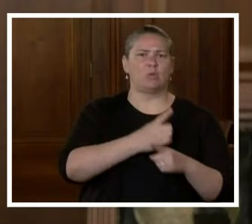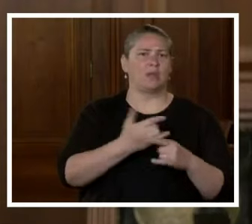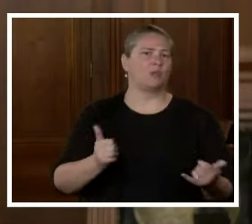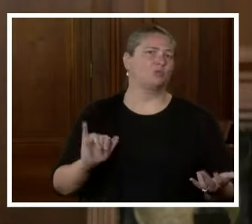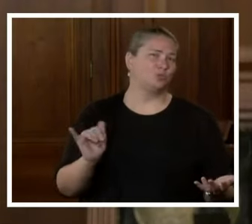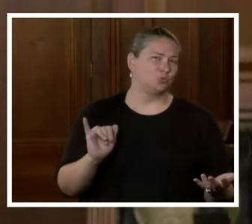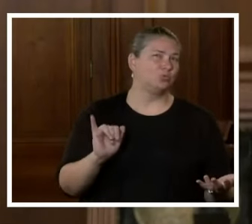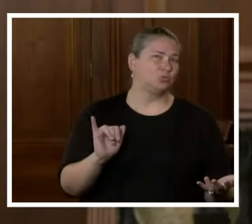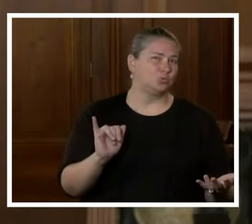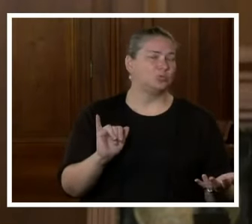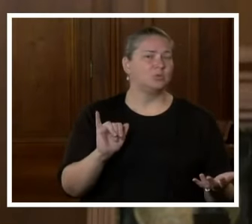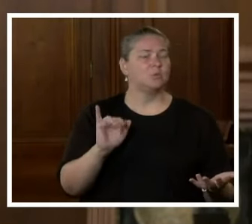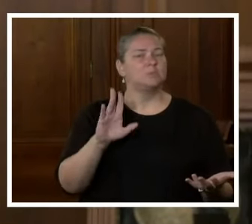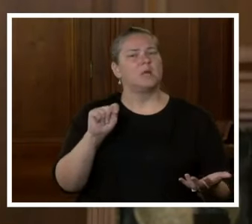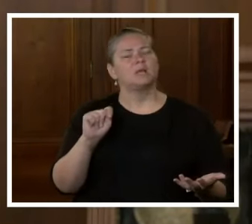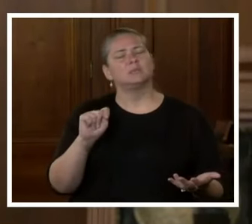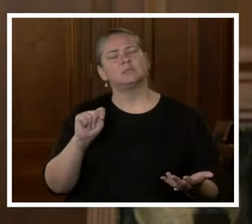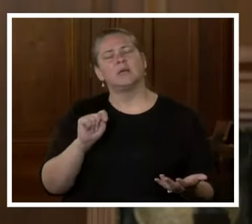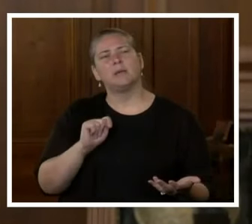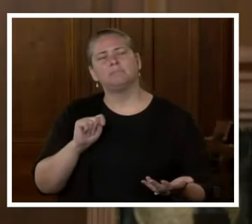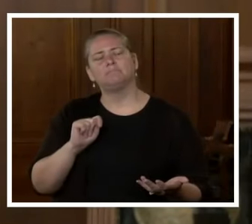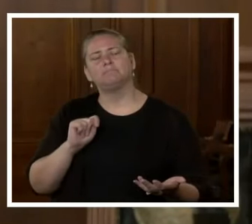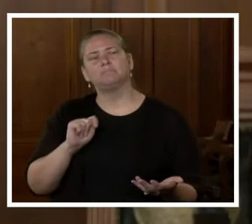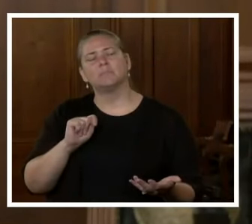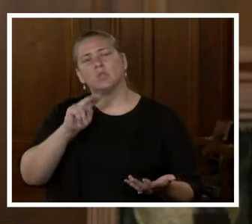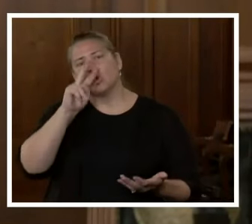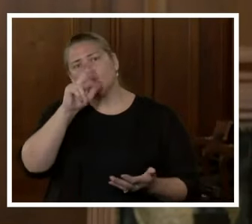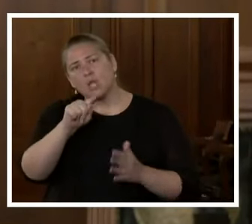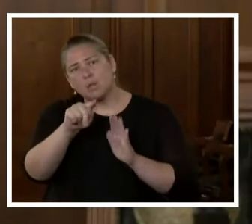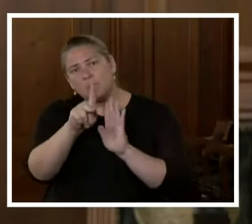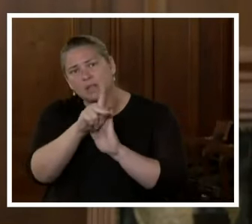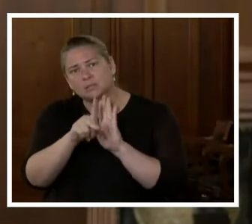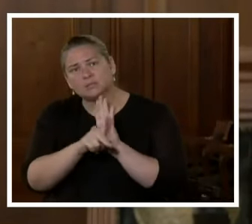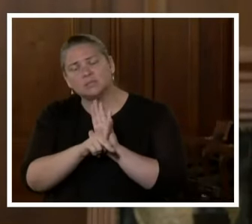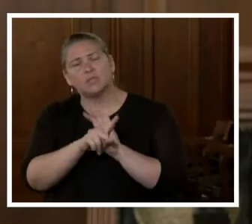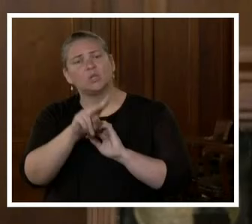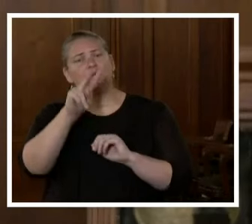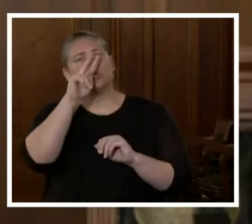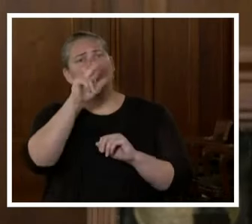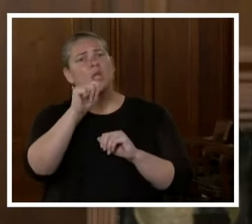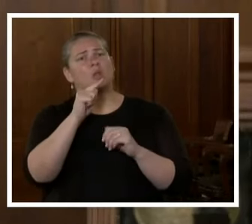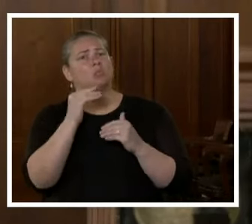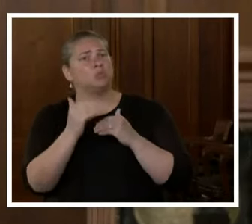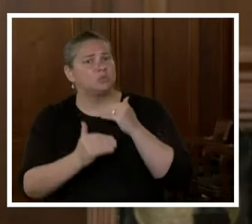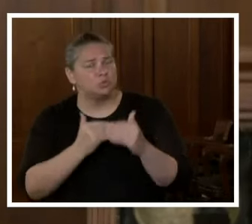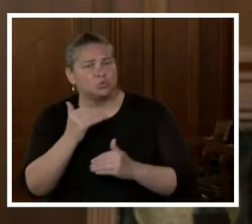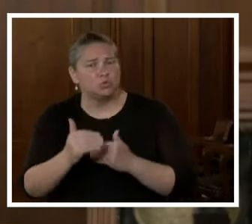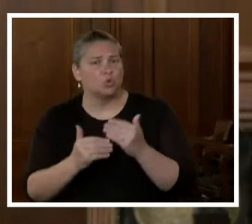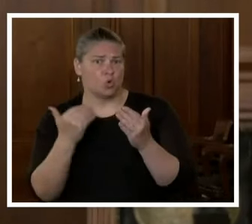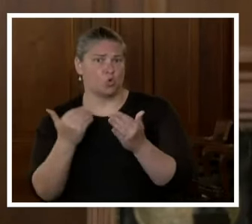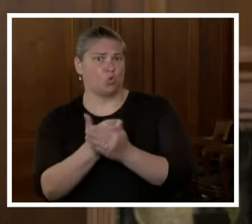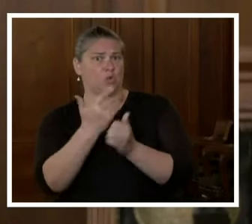HAD, OUR ICU NUMBER IS THE LOWEST THAT WE HAVE SEEN IN A LONG TIME. OUR HOSPITAL CAPACITY, WE STILL